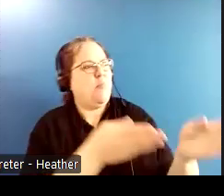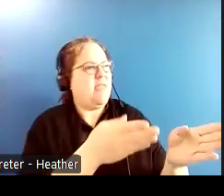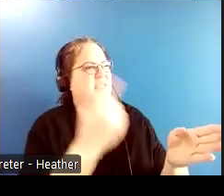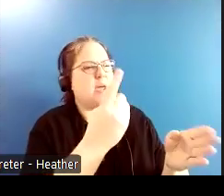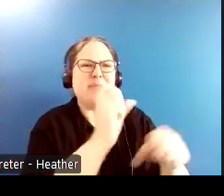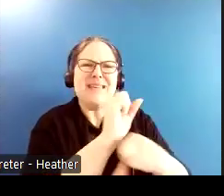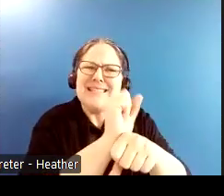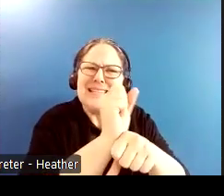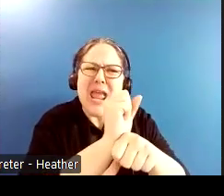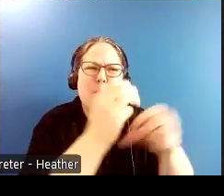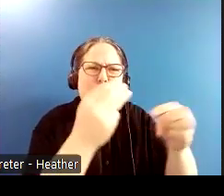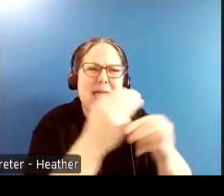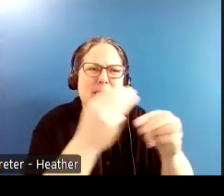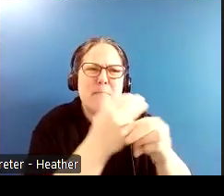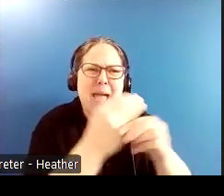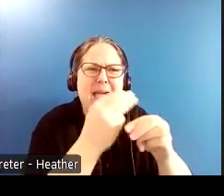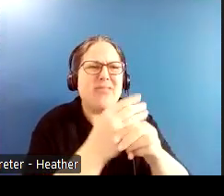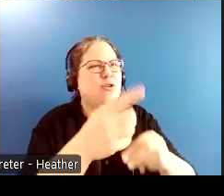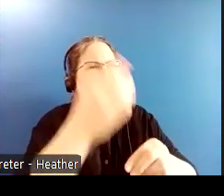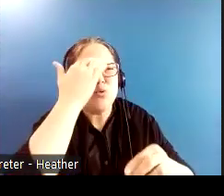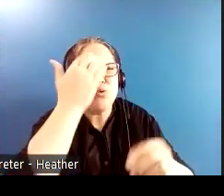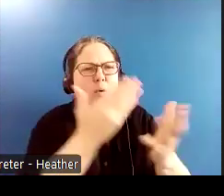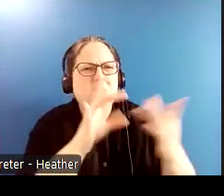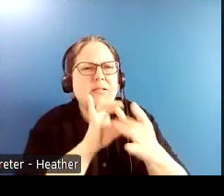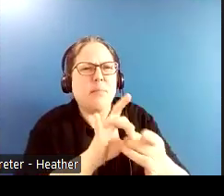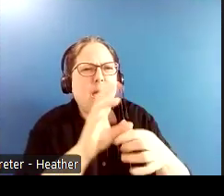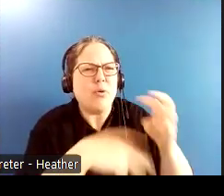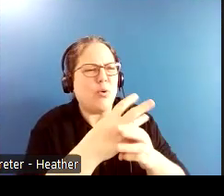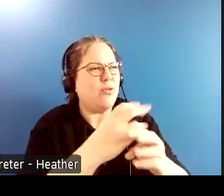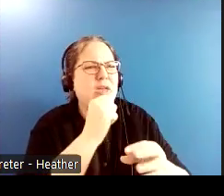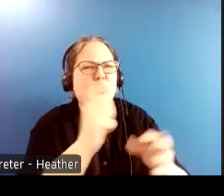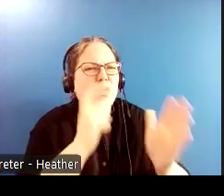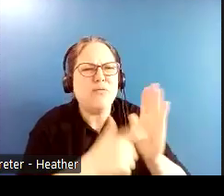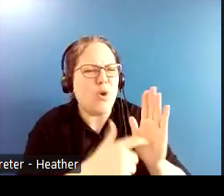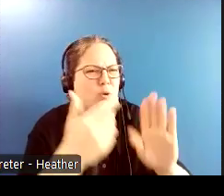you can know things about the world that uh you wouldn't have otherwise had access to is